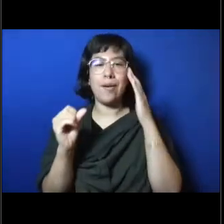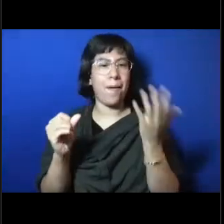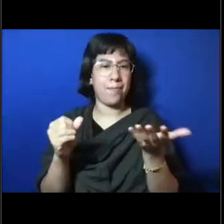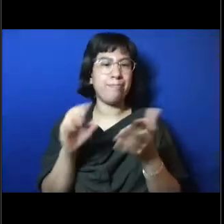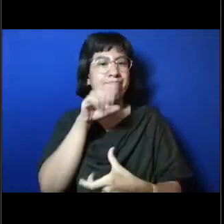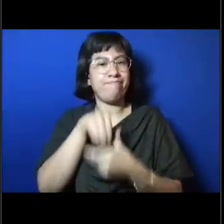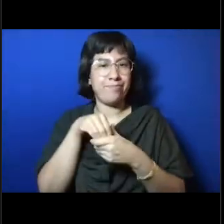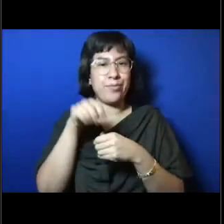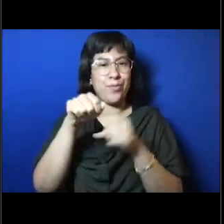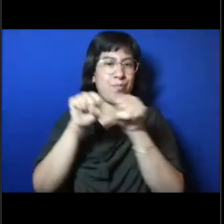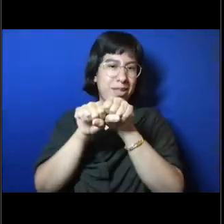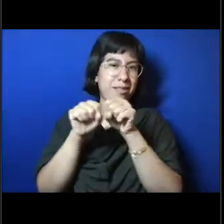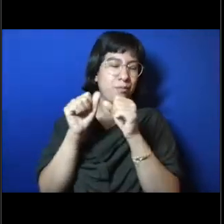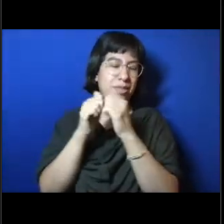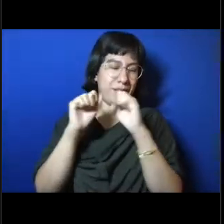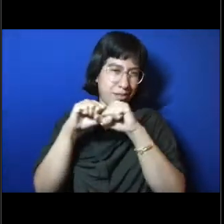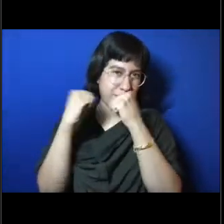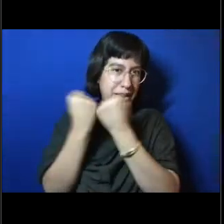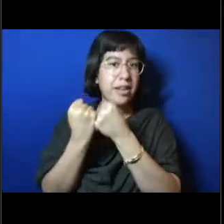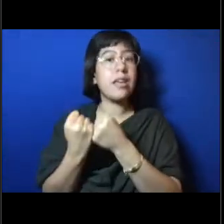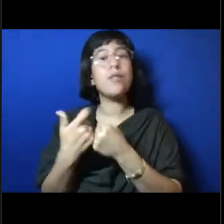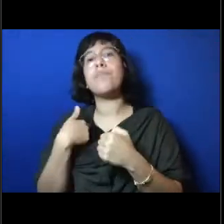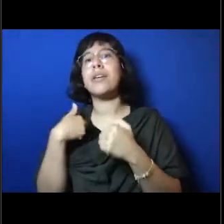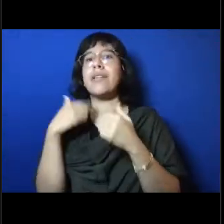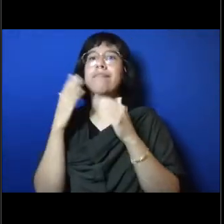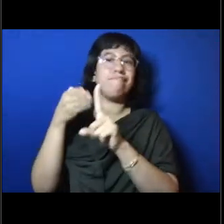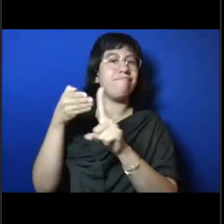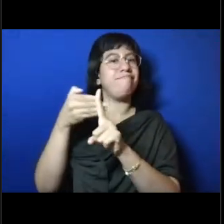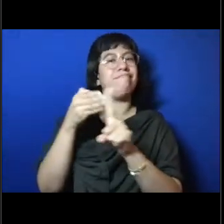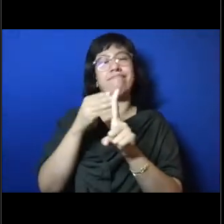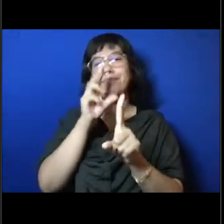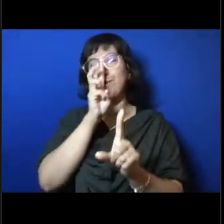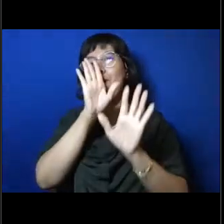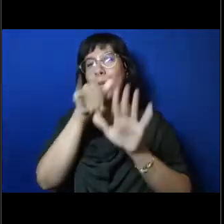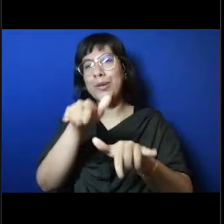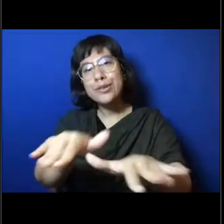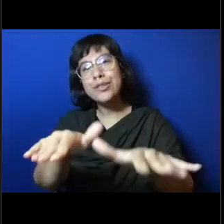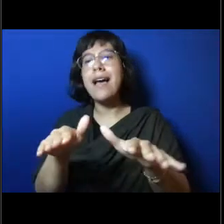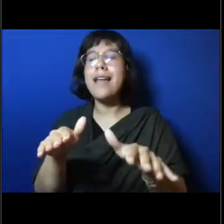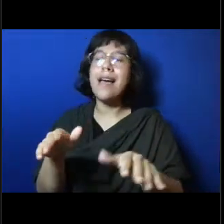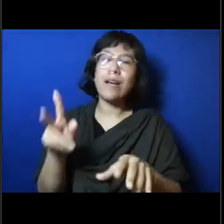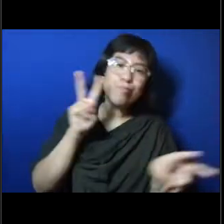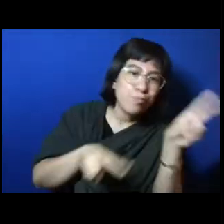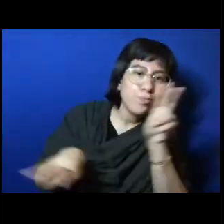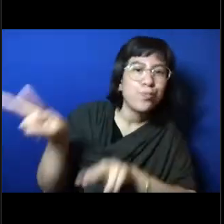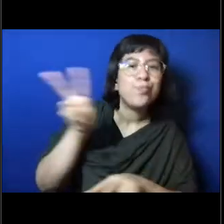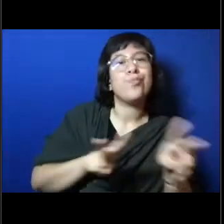There I spent a lot of time on the ocean and around the ocean doing that work.